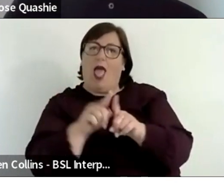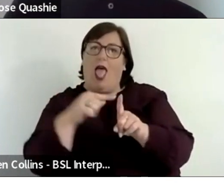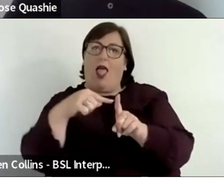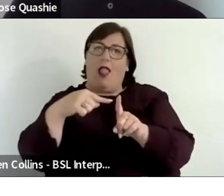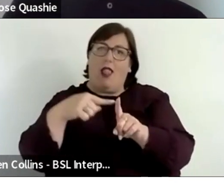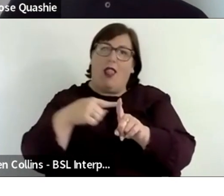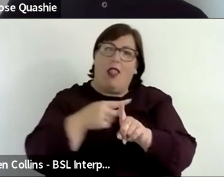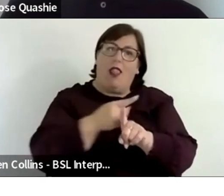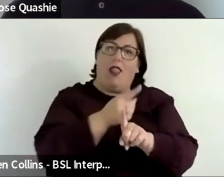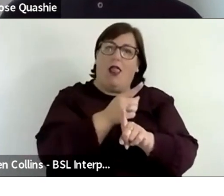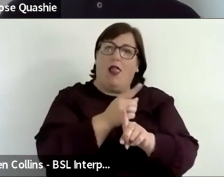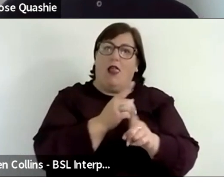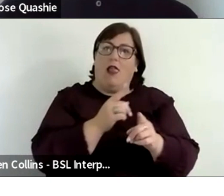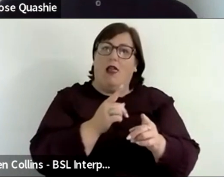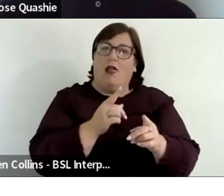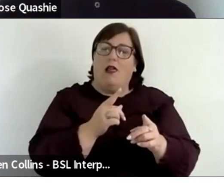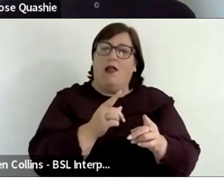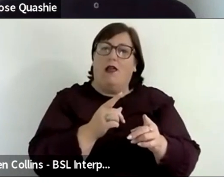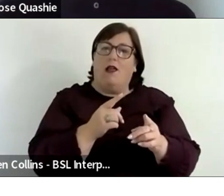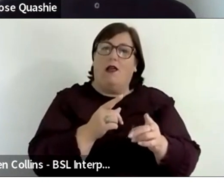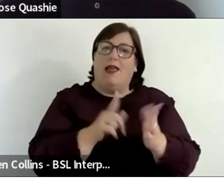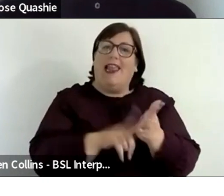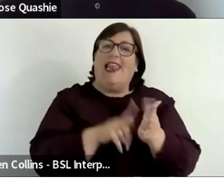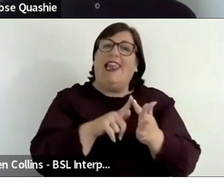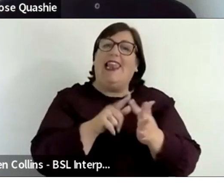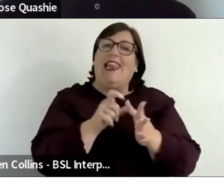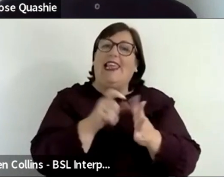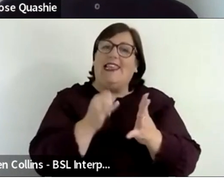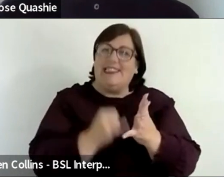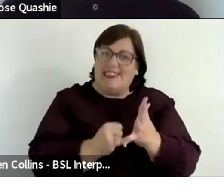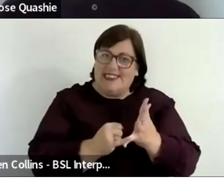In terms of the scale of the project.